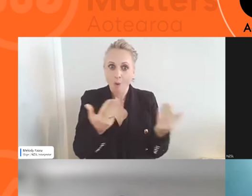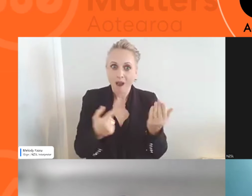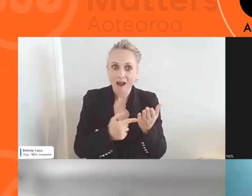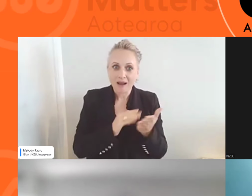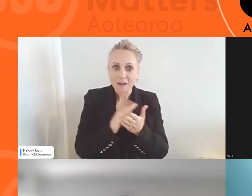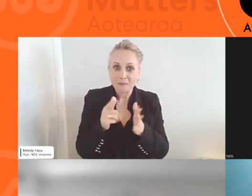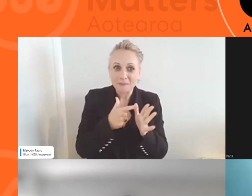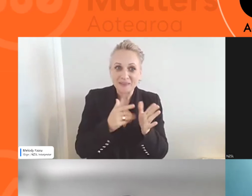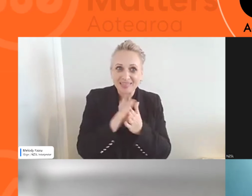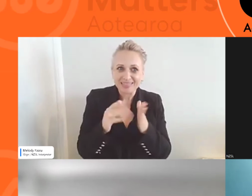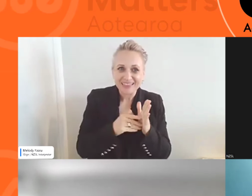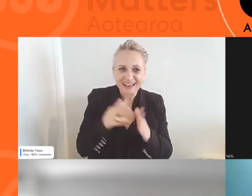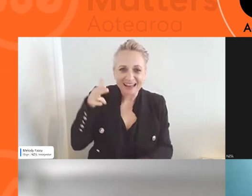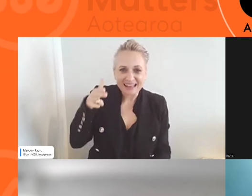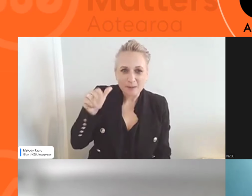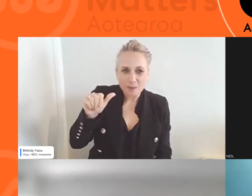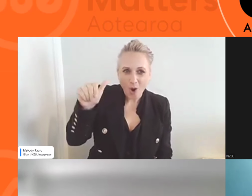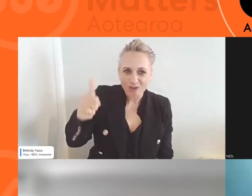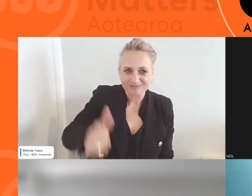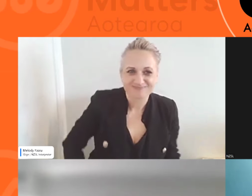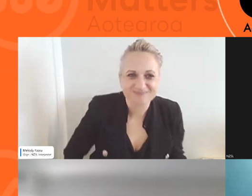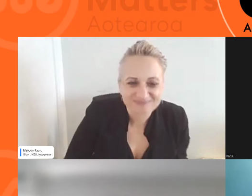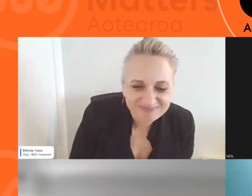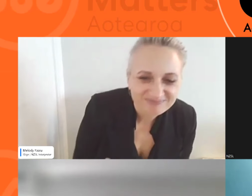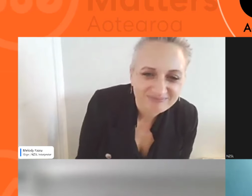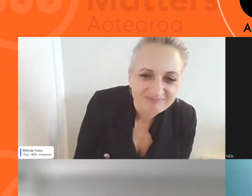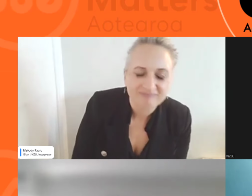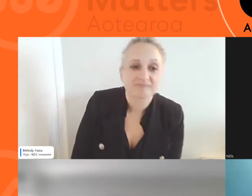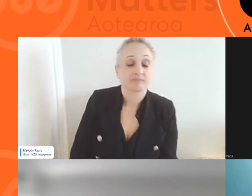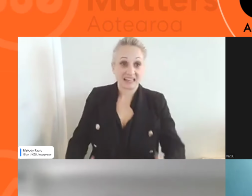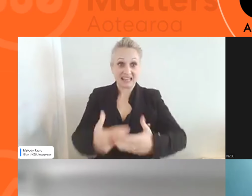yes, you have. So does anyone want to start with that one, George,